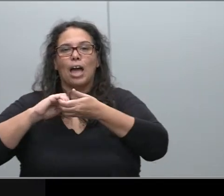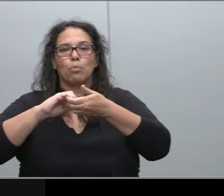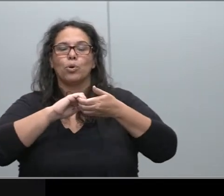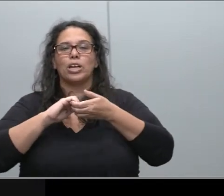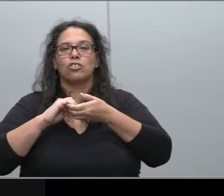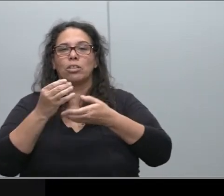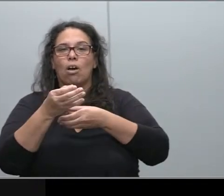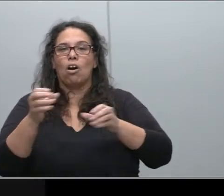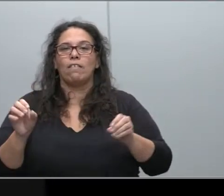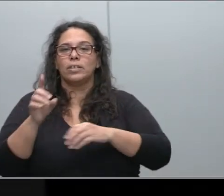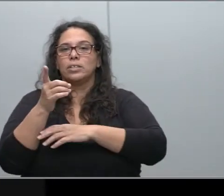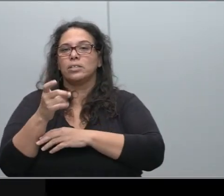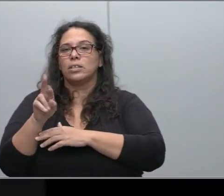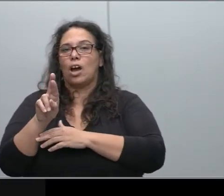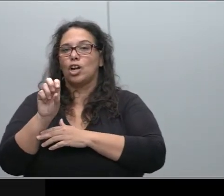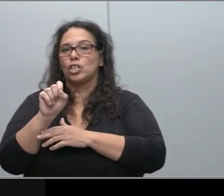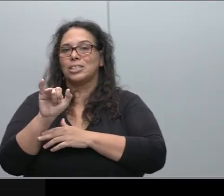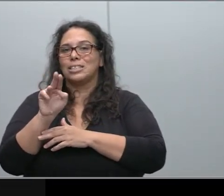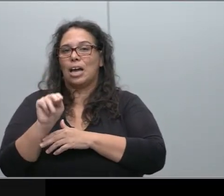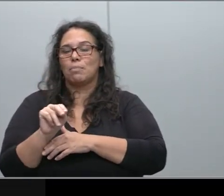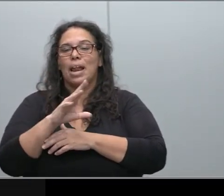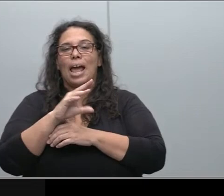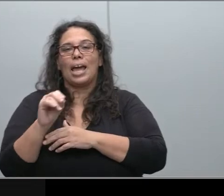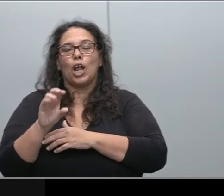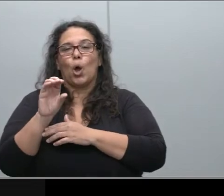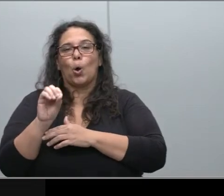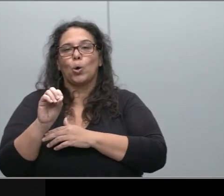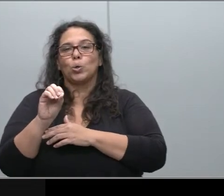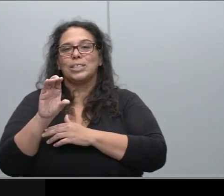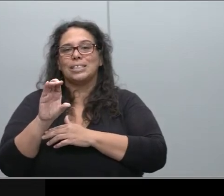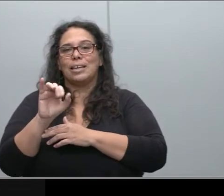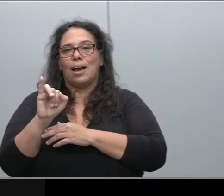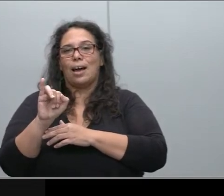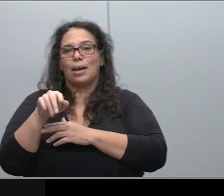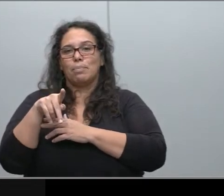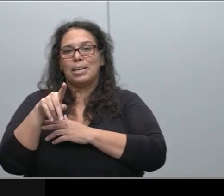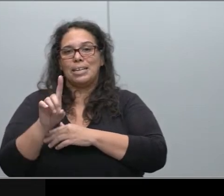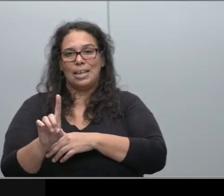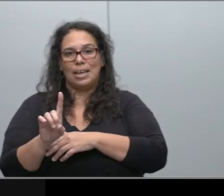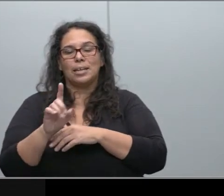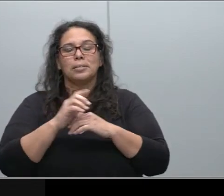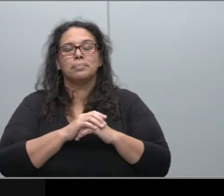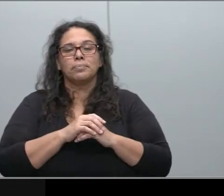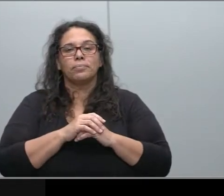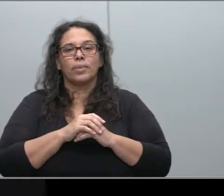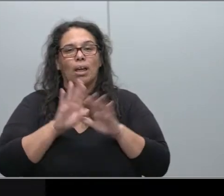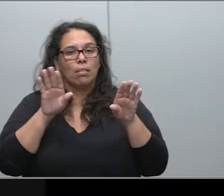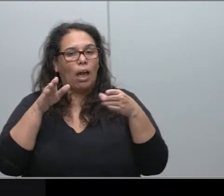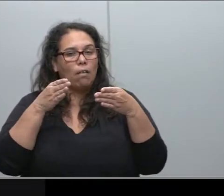I know that, again, school sites being viewed as the support hub, many of our principals have pivoted